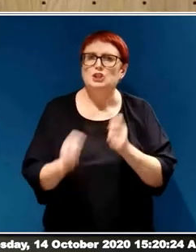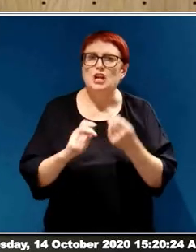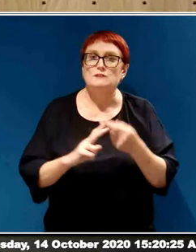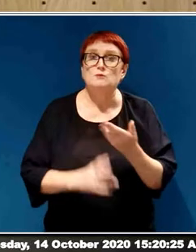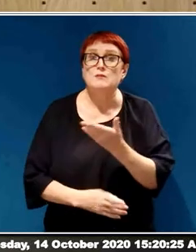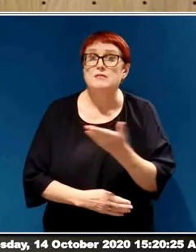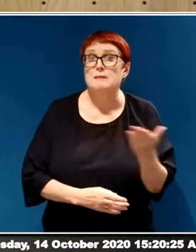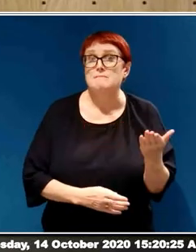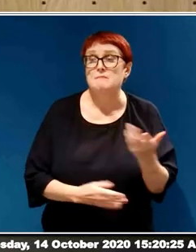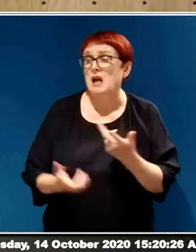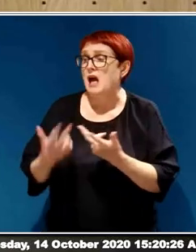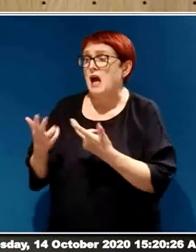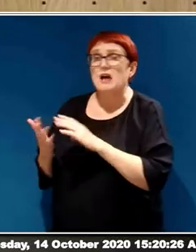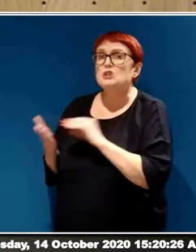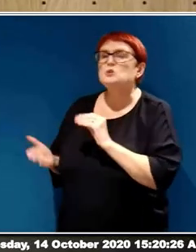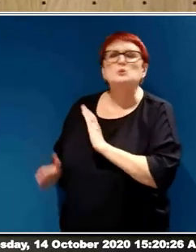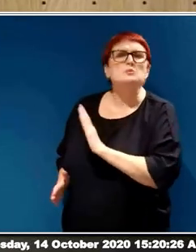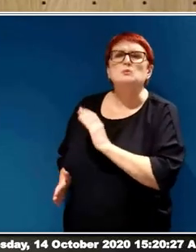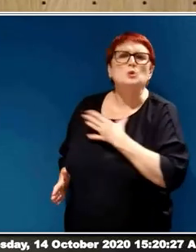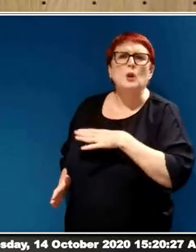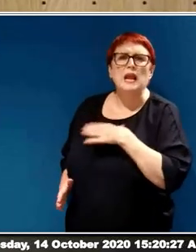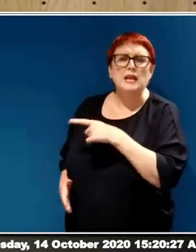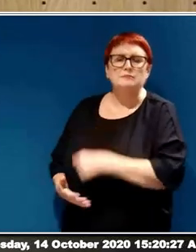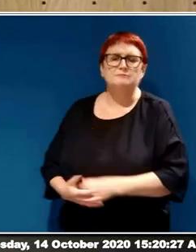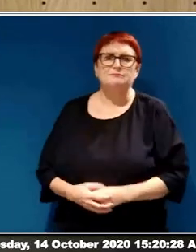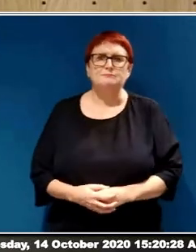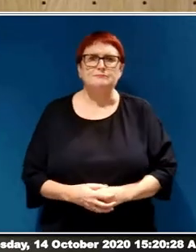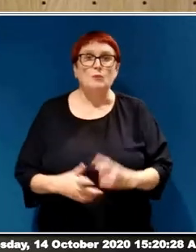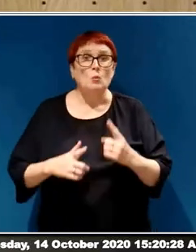An example of that could be that if I had a student with a vision impairment